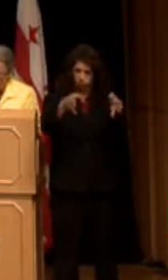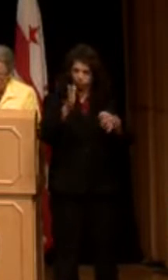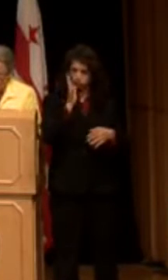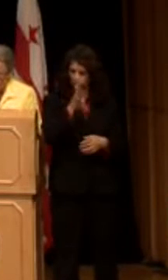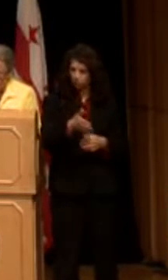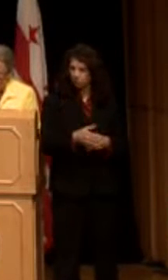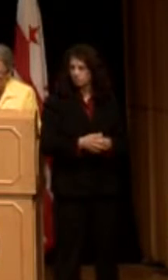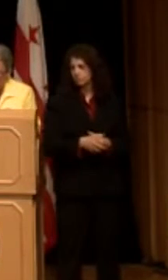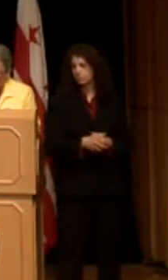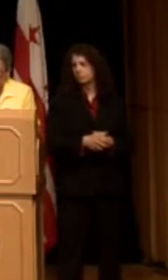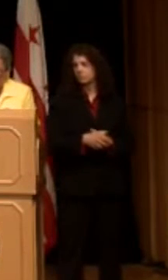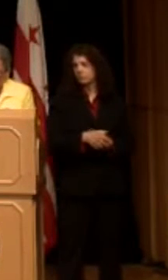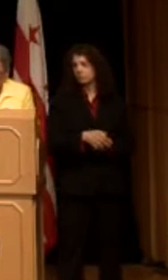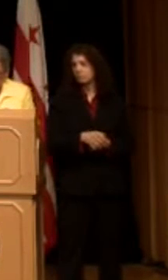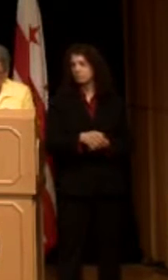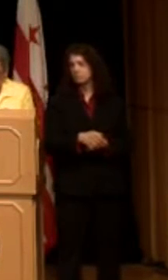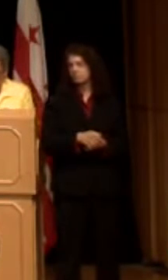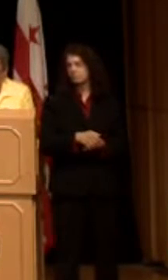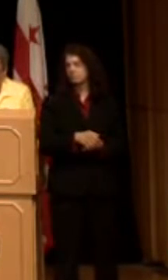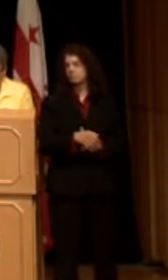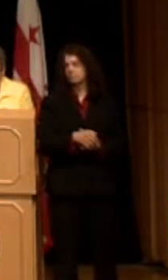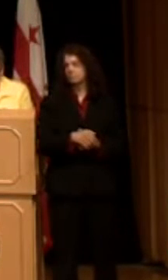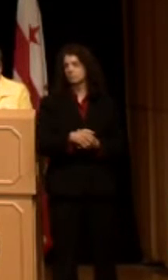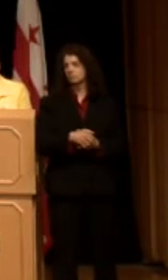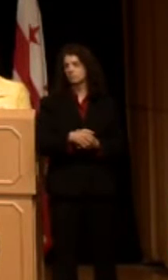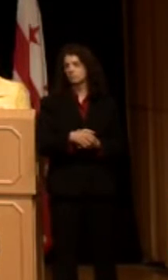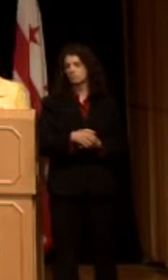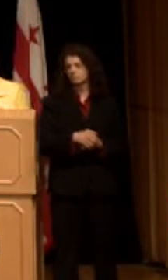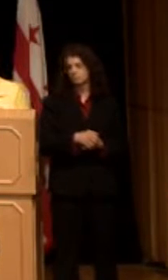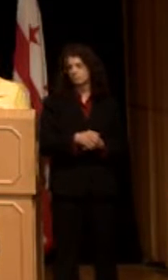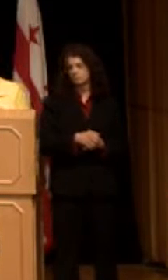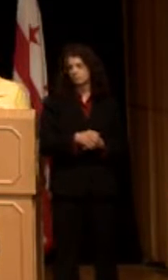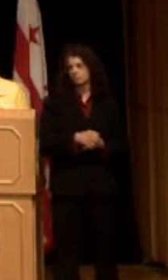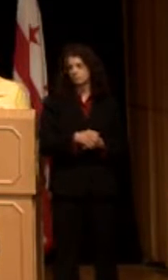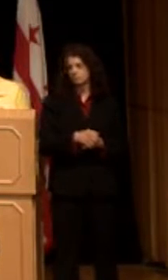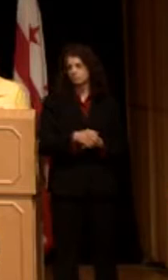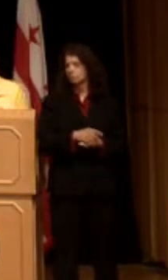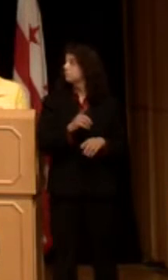COMMUNITIES VACANT AND BLIGHTED PROPERTIES CAN BLOCK A NEIGHBORHOOD'S VISION FOR A BETTER FUTURE.